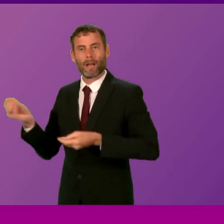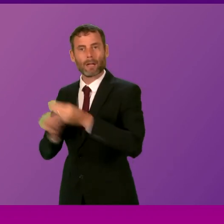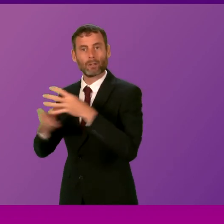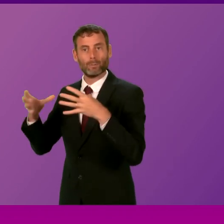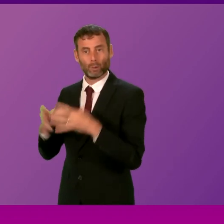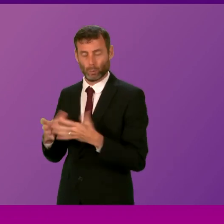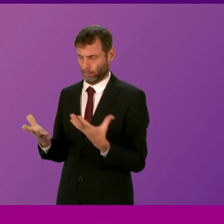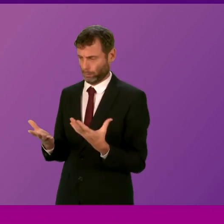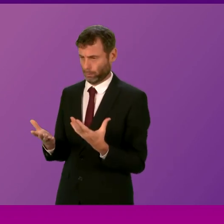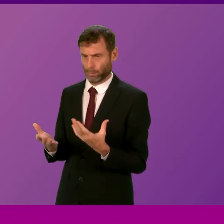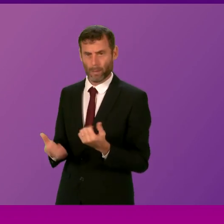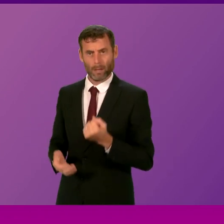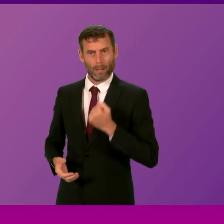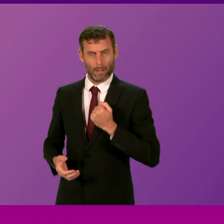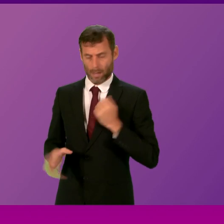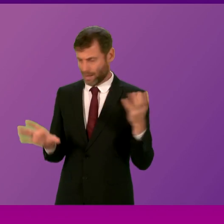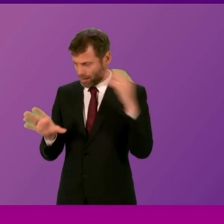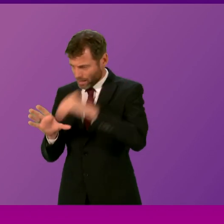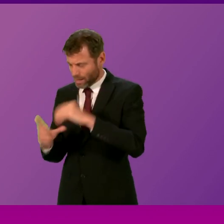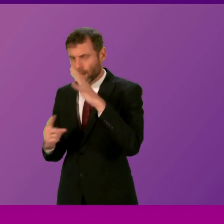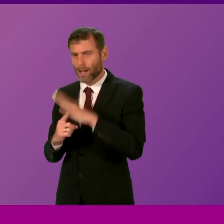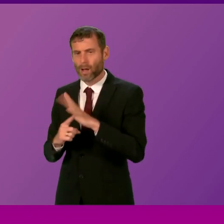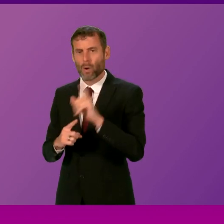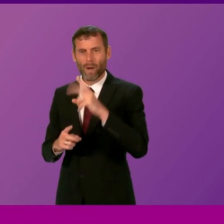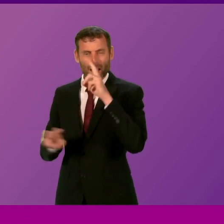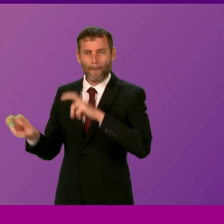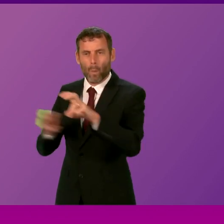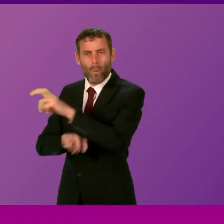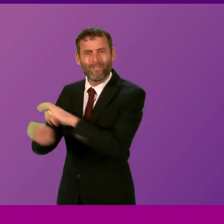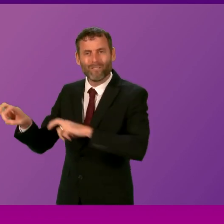end of freedom of movement—a freedom that was so important for the Scottish economy.